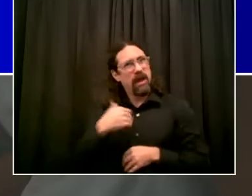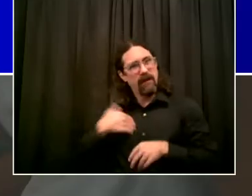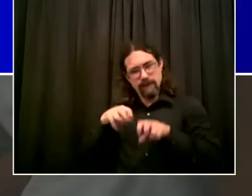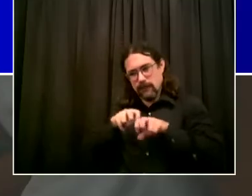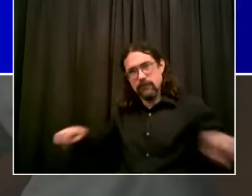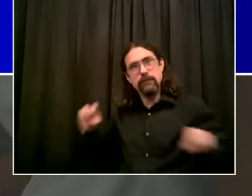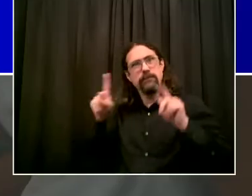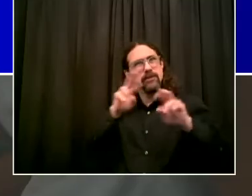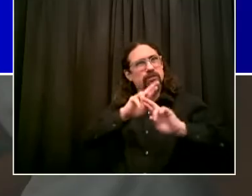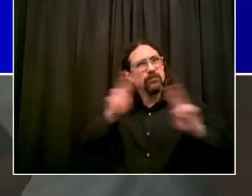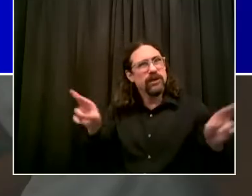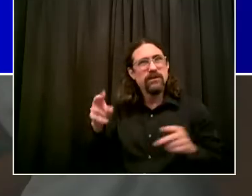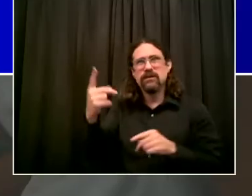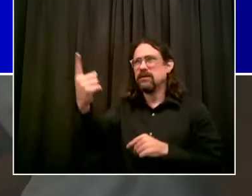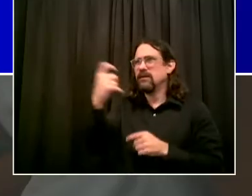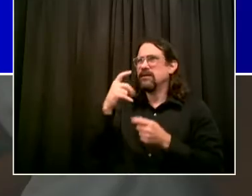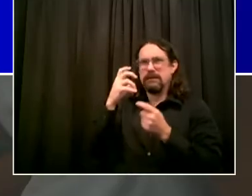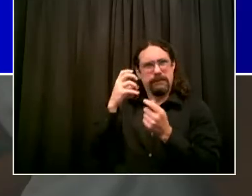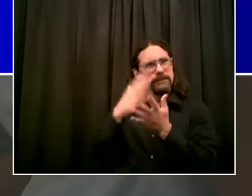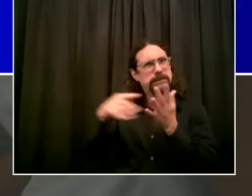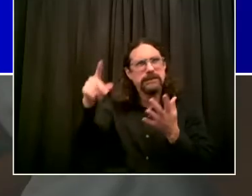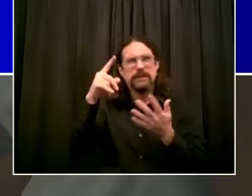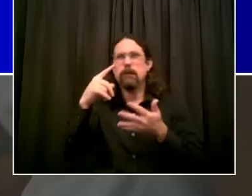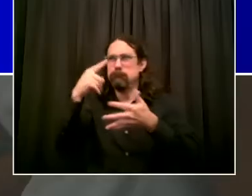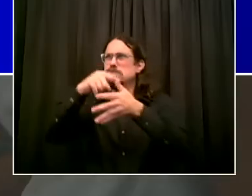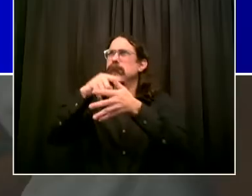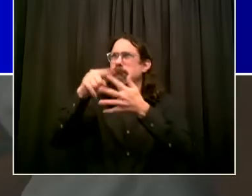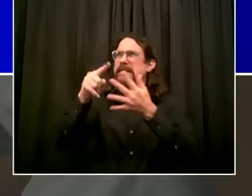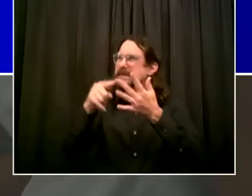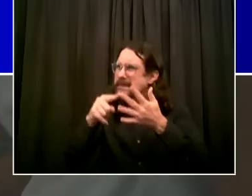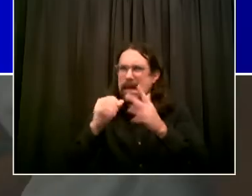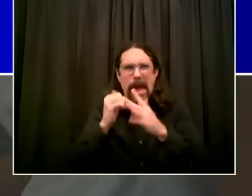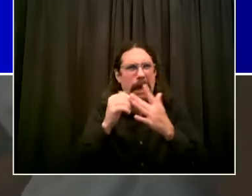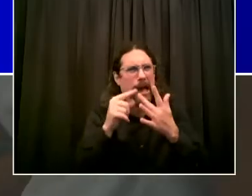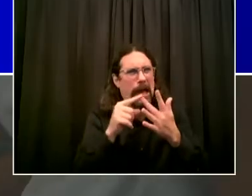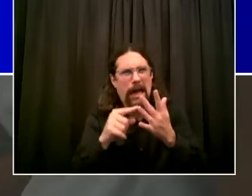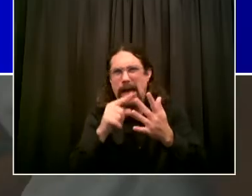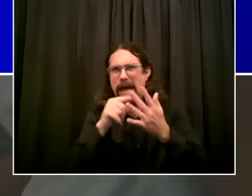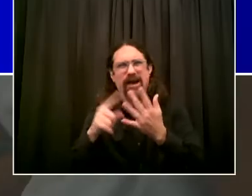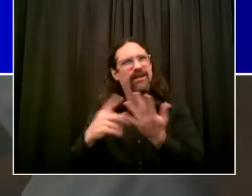BE OUT AT SUNSET PARK AND OTHER PLAAESC AROUND THE CITY WHERE THEY HAVE AND IMPACTED. WANT YOU TO ALSO